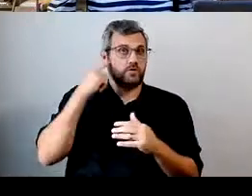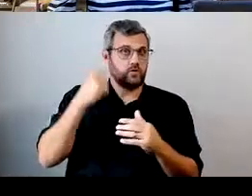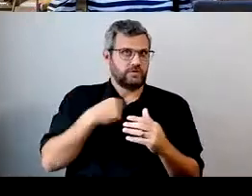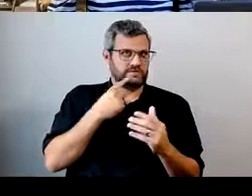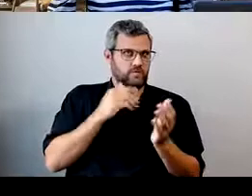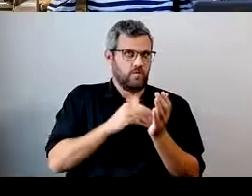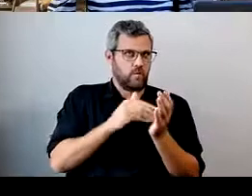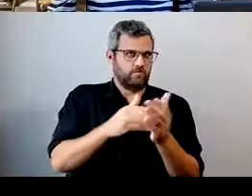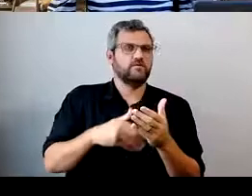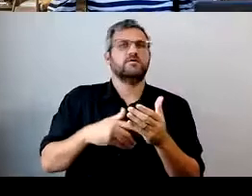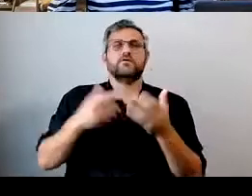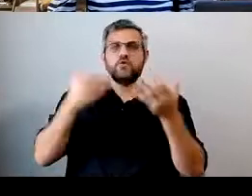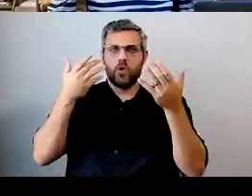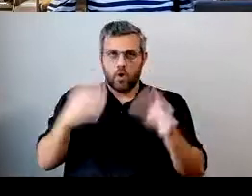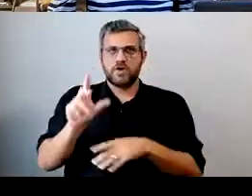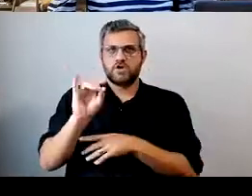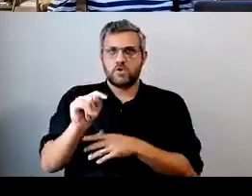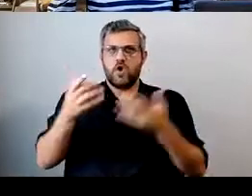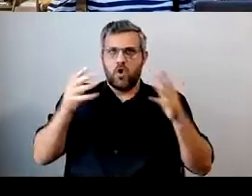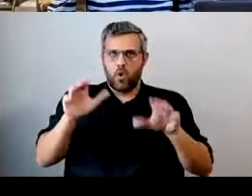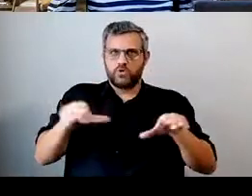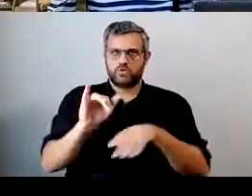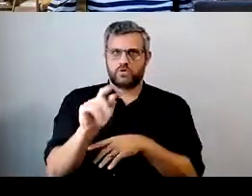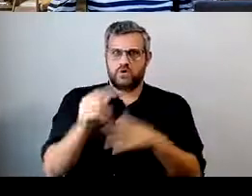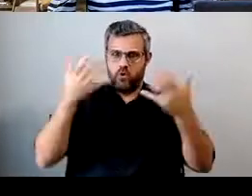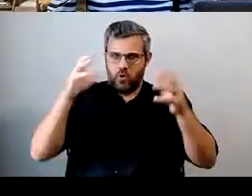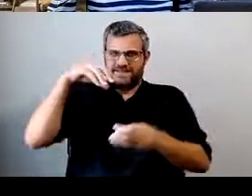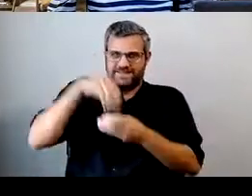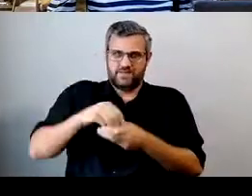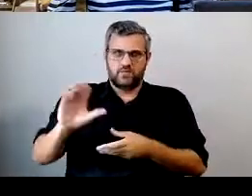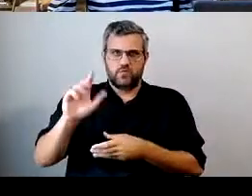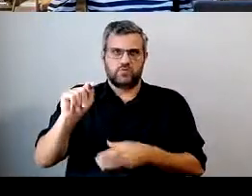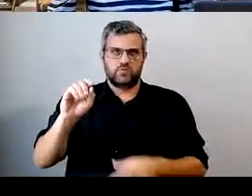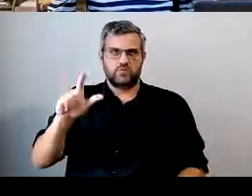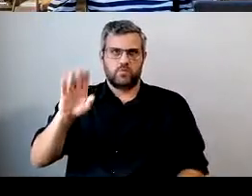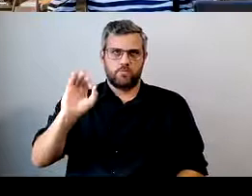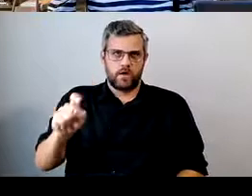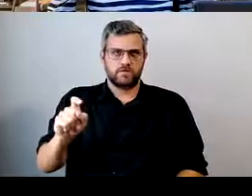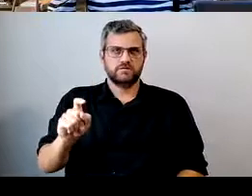that you're already doing this. These are things you're already doing that are already in your toolbox. And so really the things you need to,